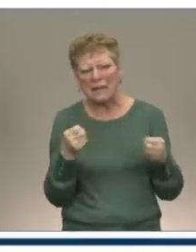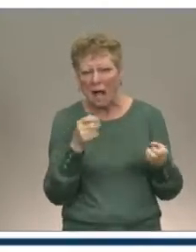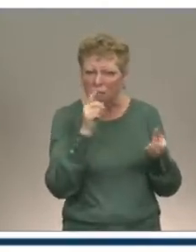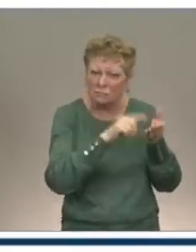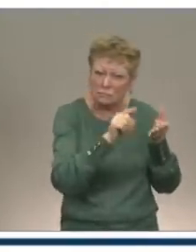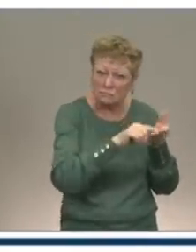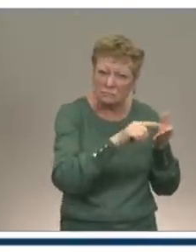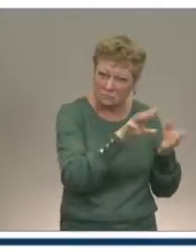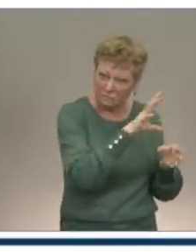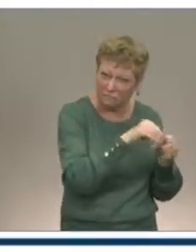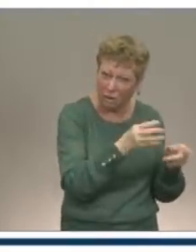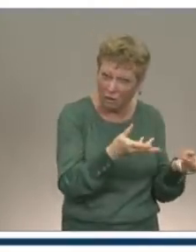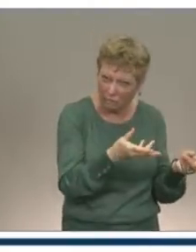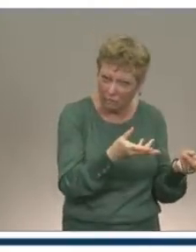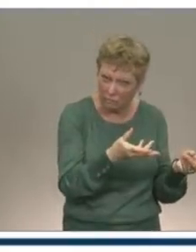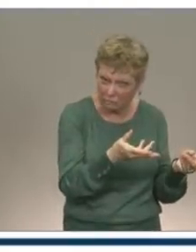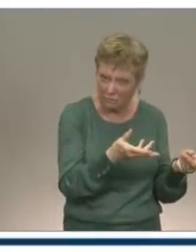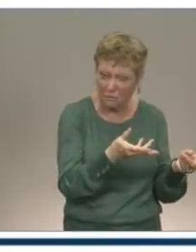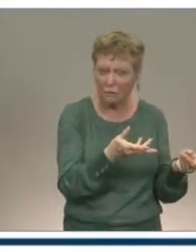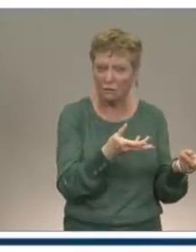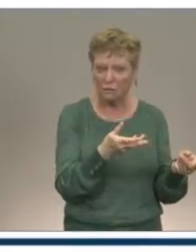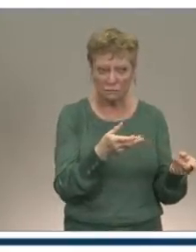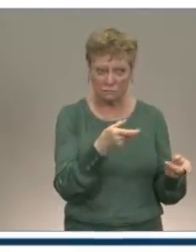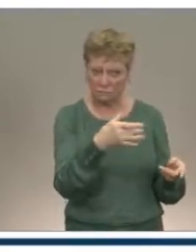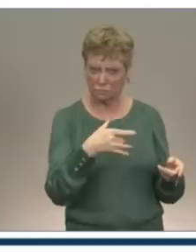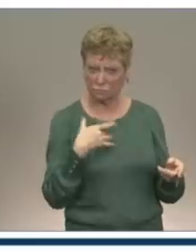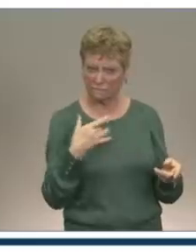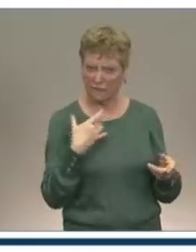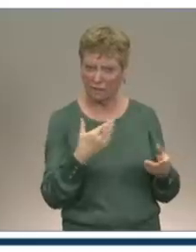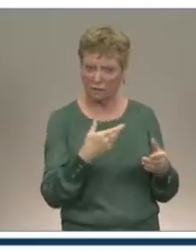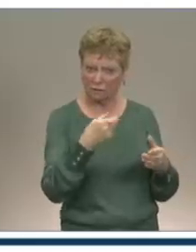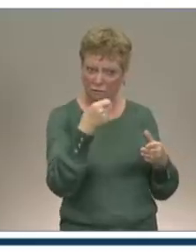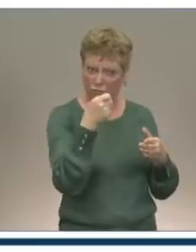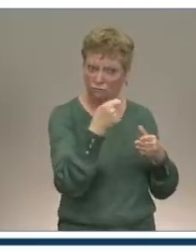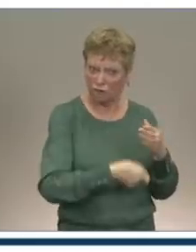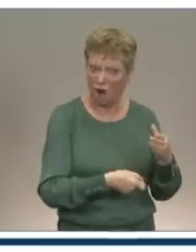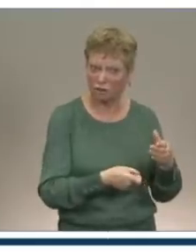and you know if you think charges are warranted why haven't why hasn't that happened yet